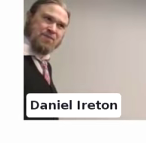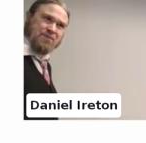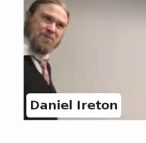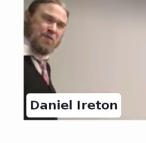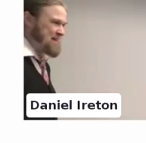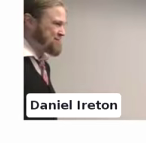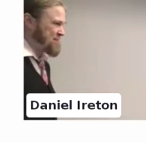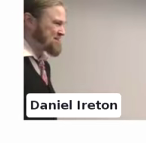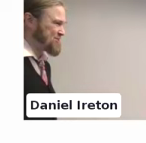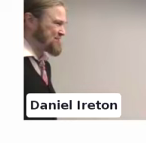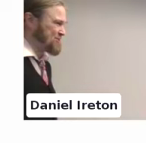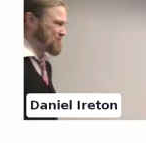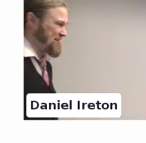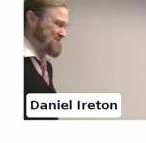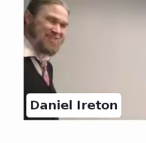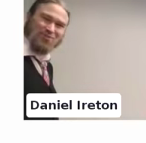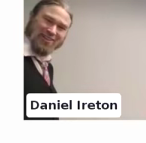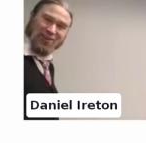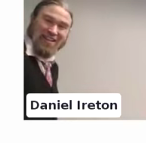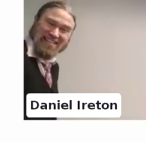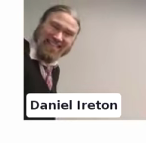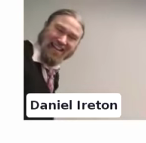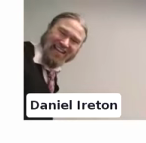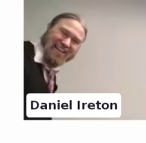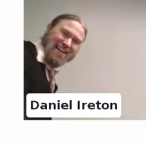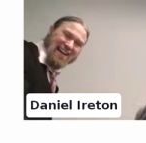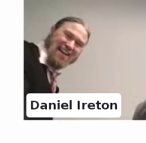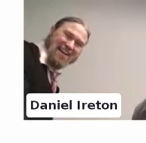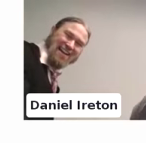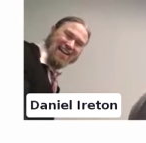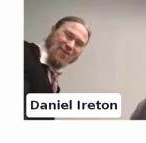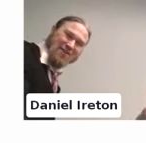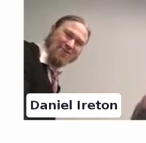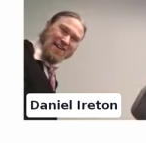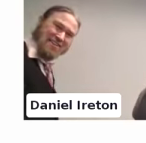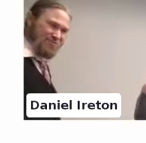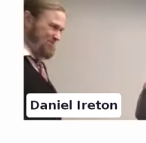Not bars per se, but, a couple of specialty game stores. And we have not tried to work with them.